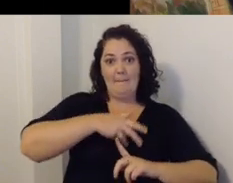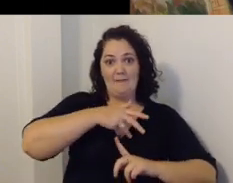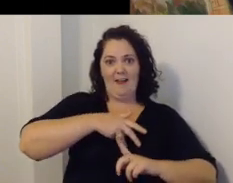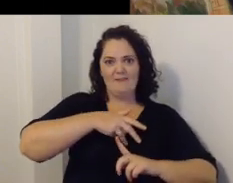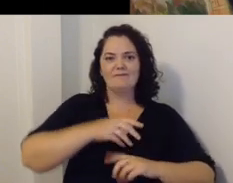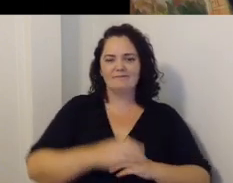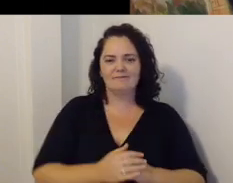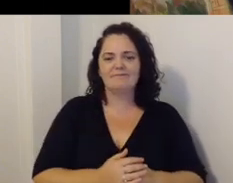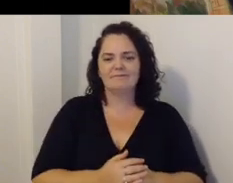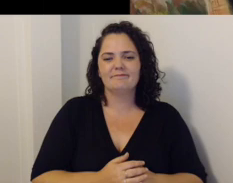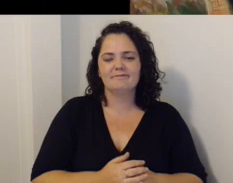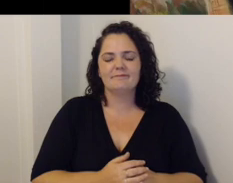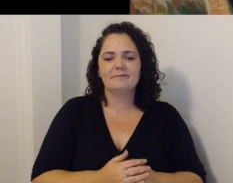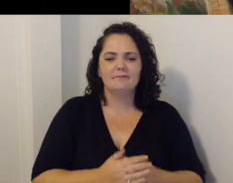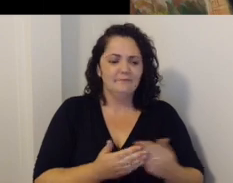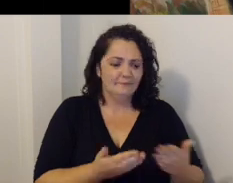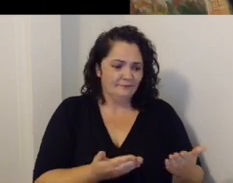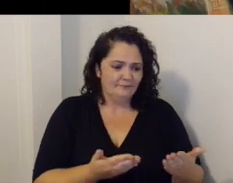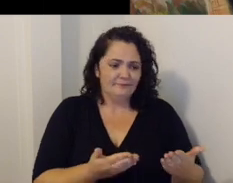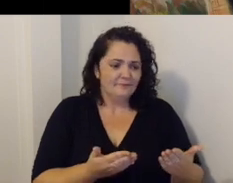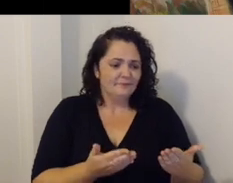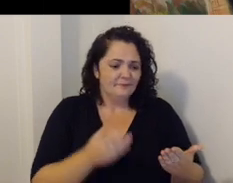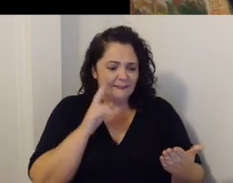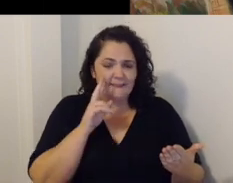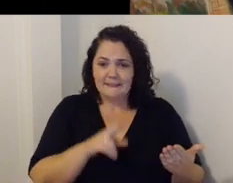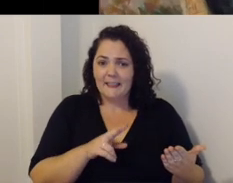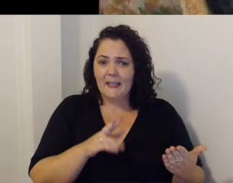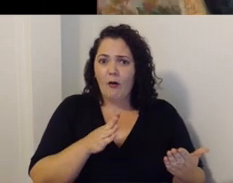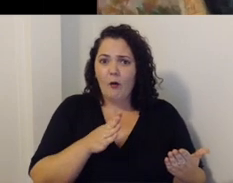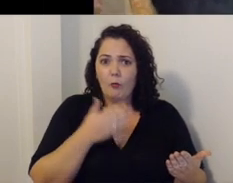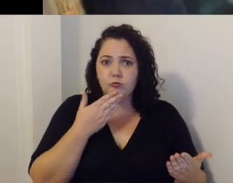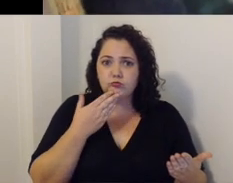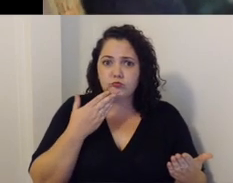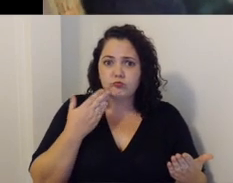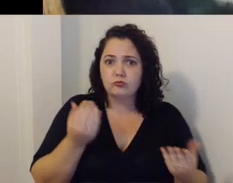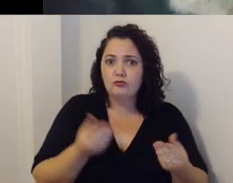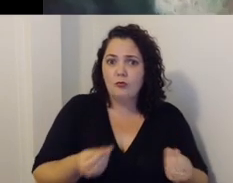by the seashore but again if we look at the painting by Renoir, you'll again see this beautiful